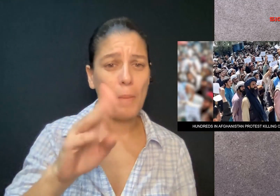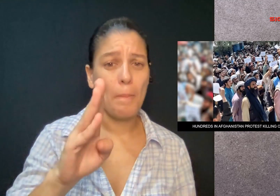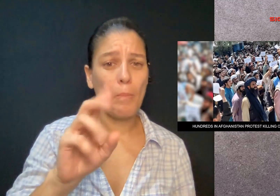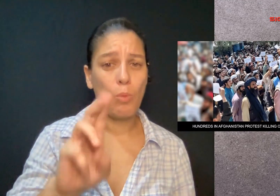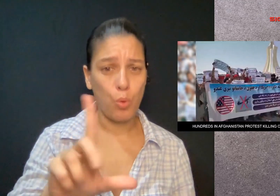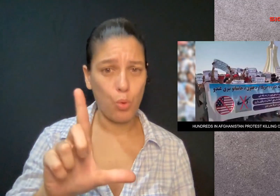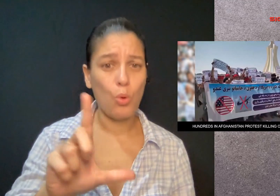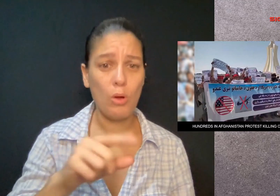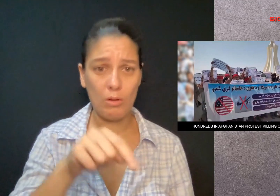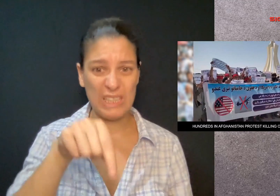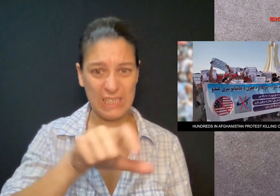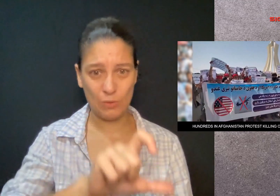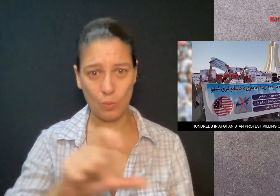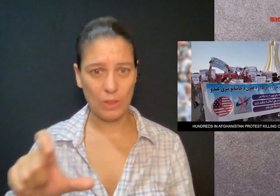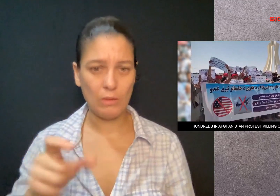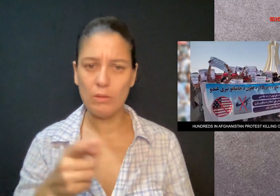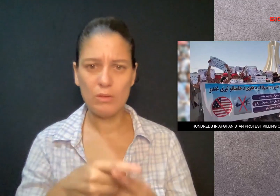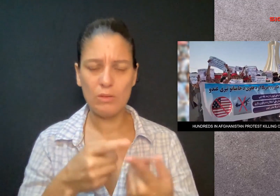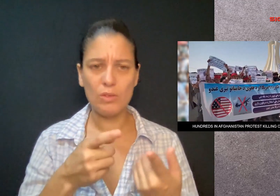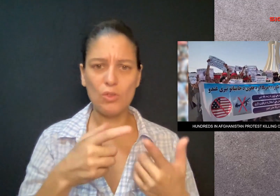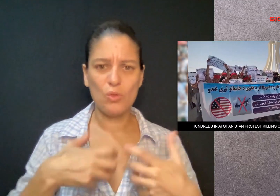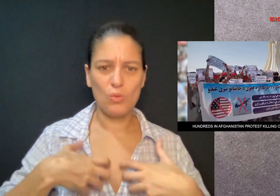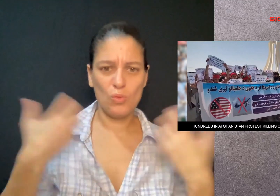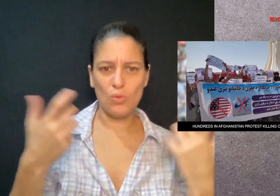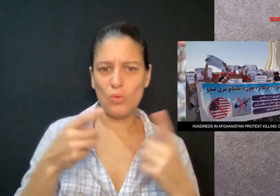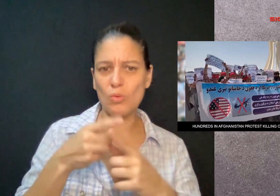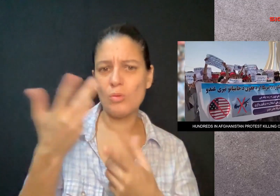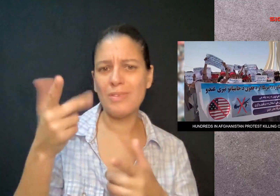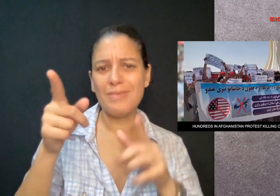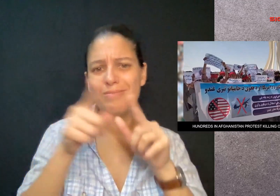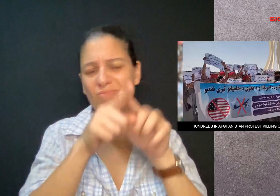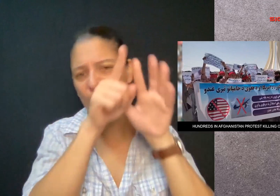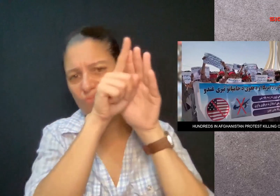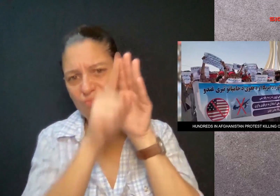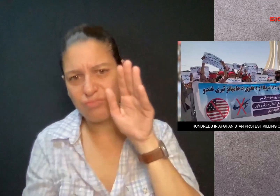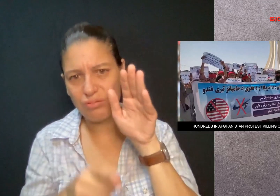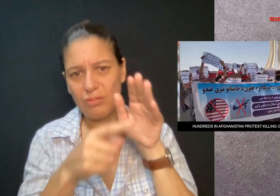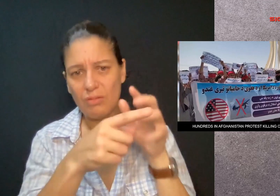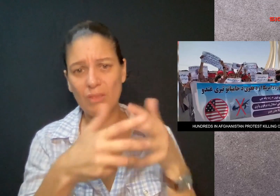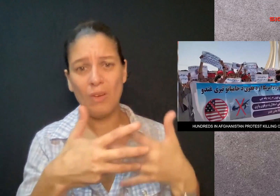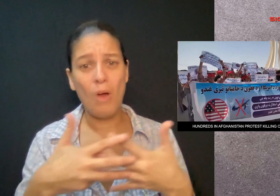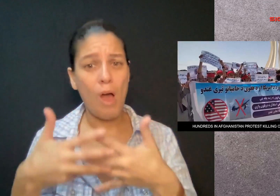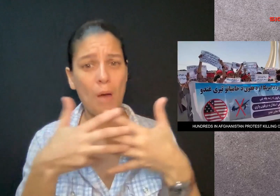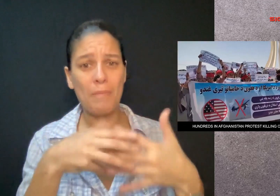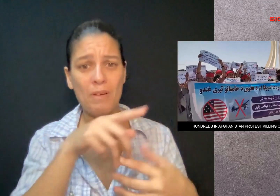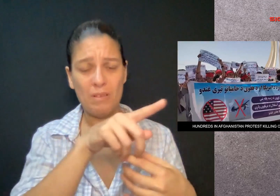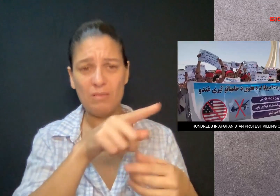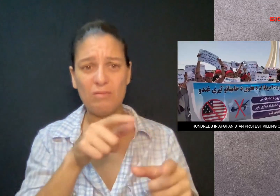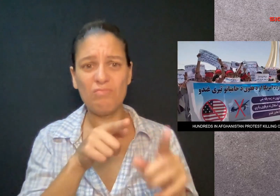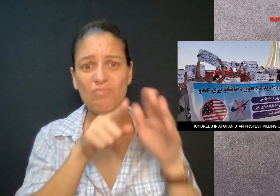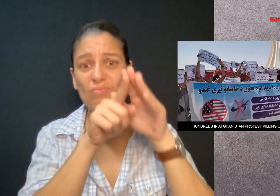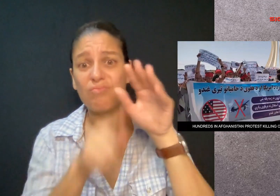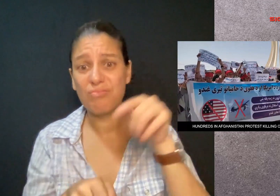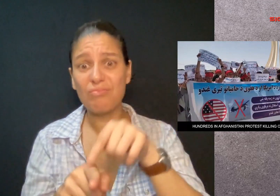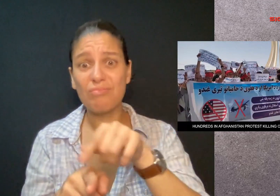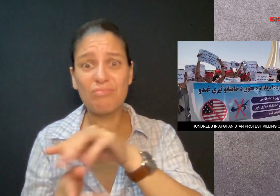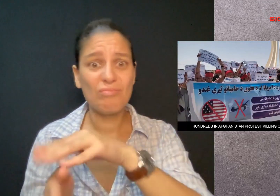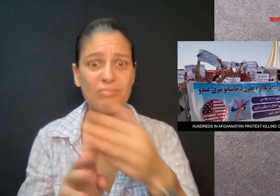hundreds of Afghans protested in the streets of Kabul this week against the US drone strike